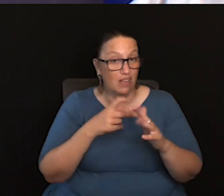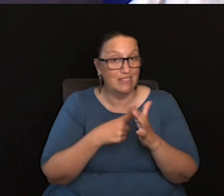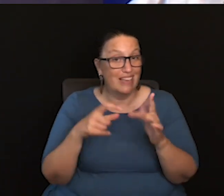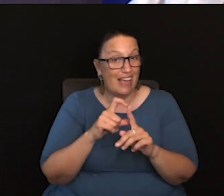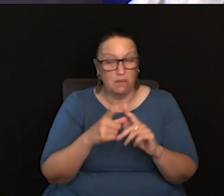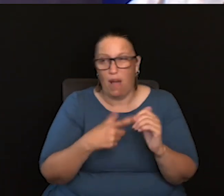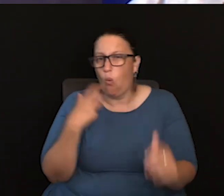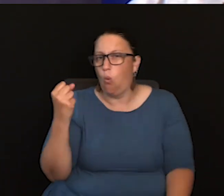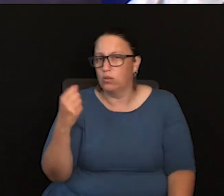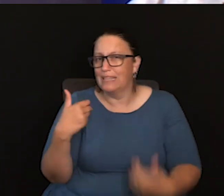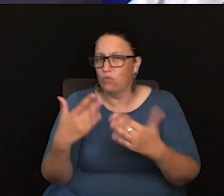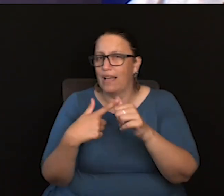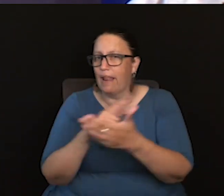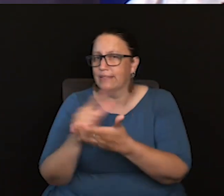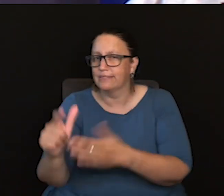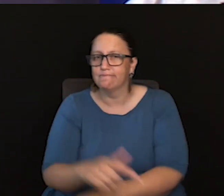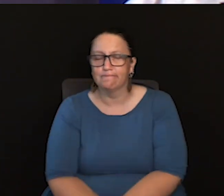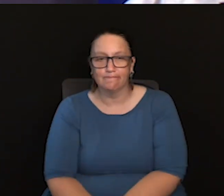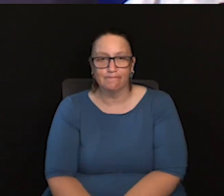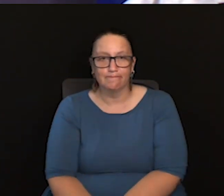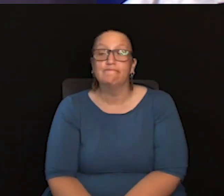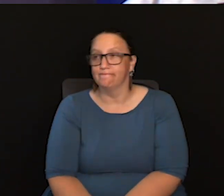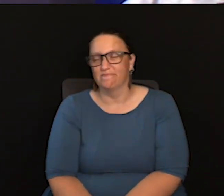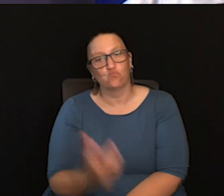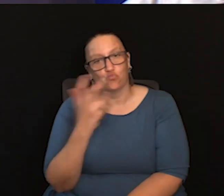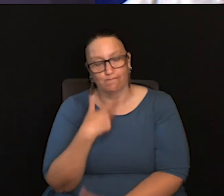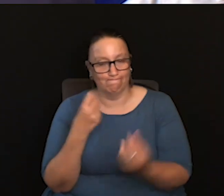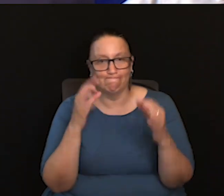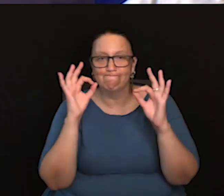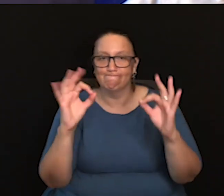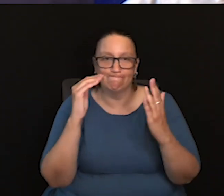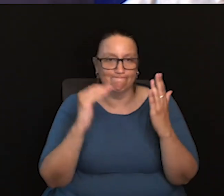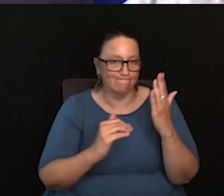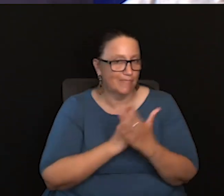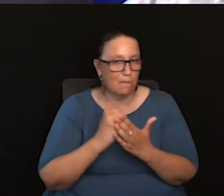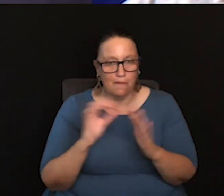is that very high numbers of people are being infected with Covid-19 in the community.